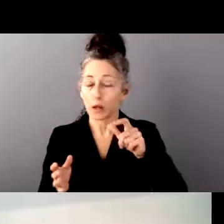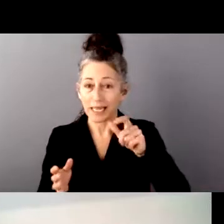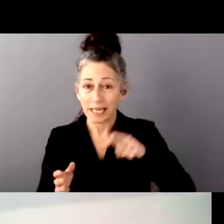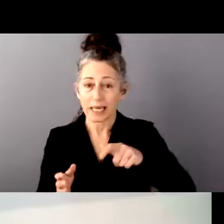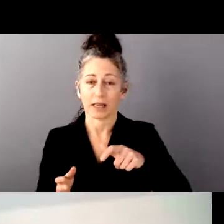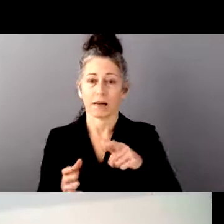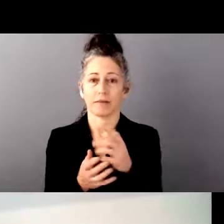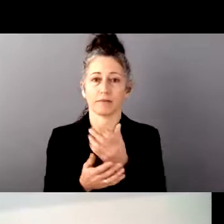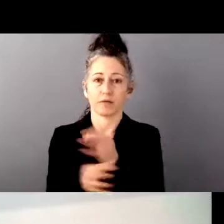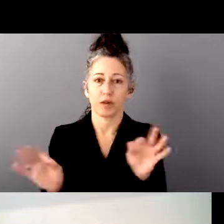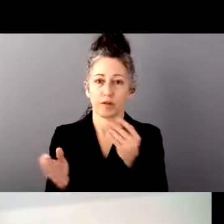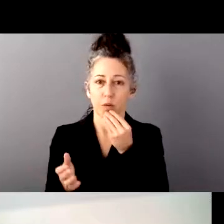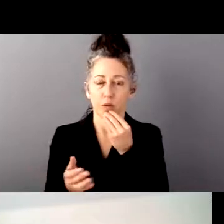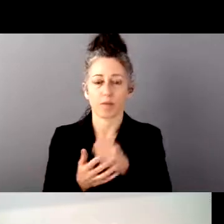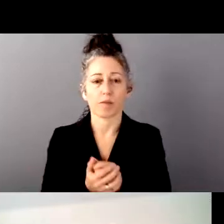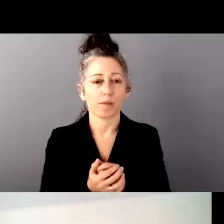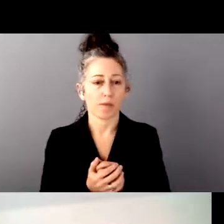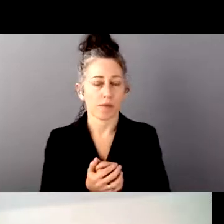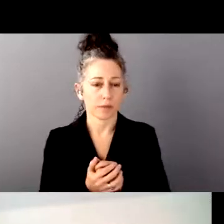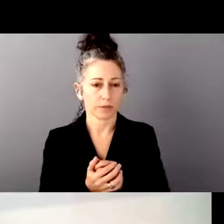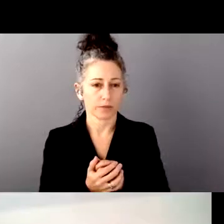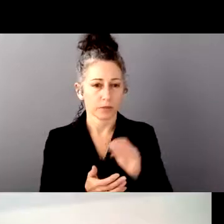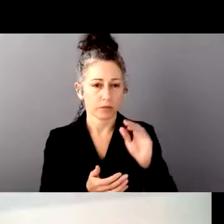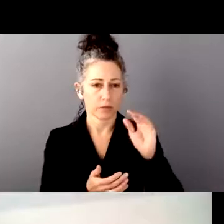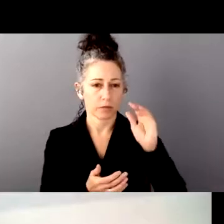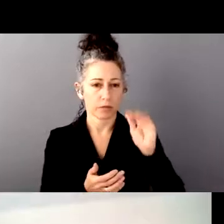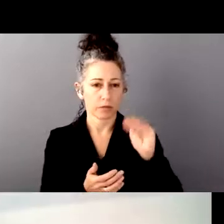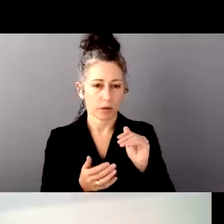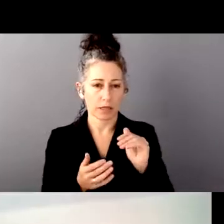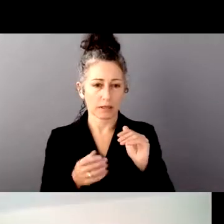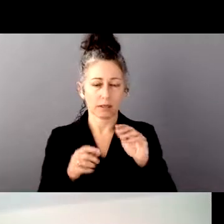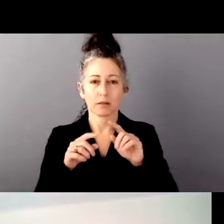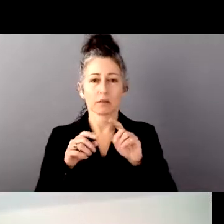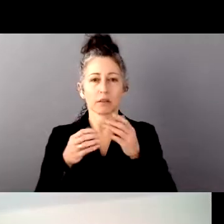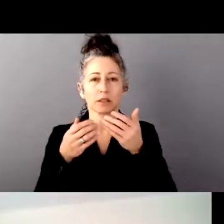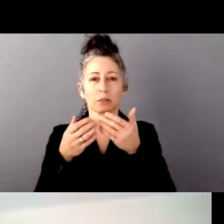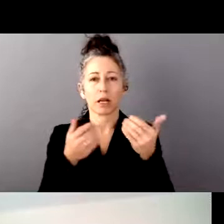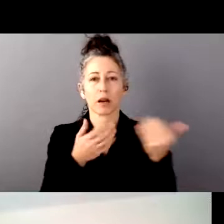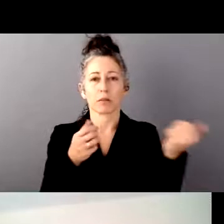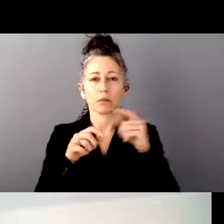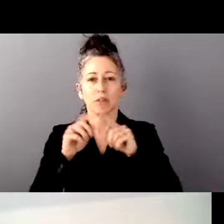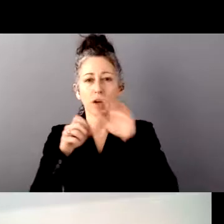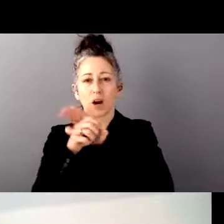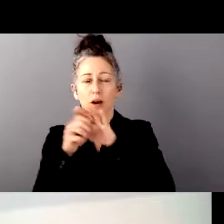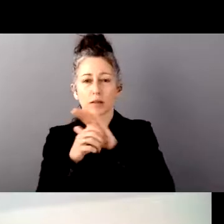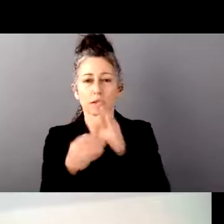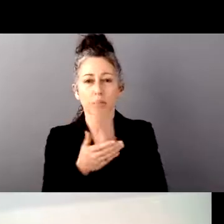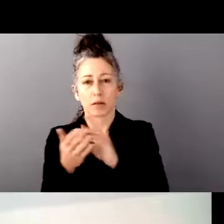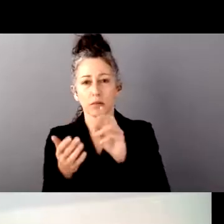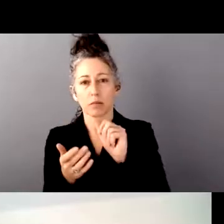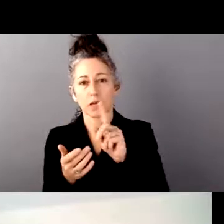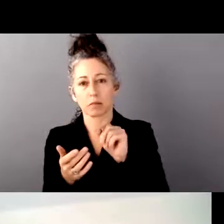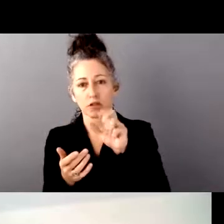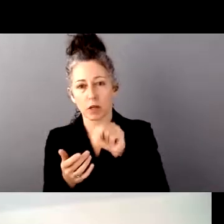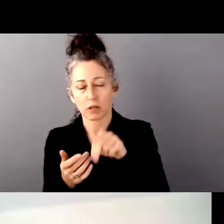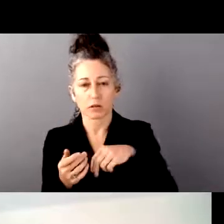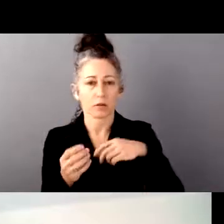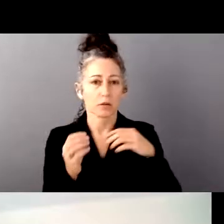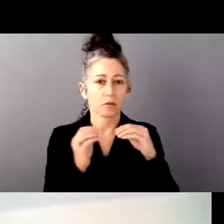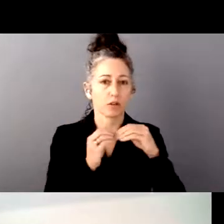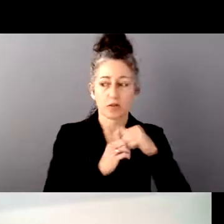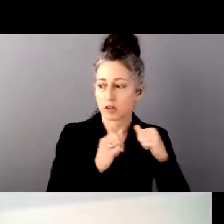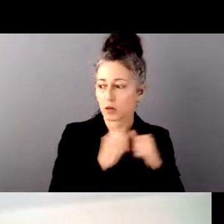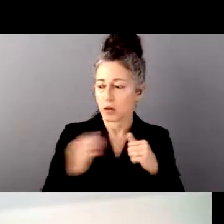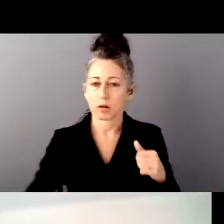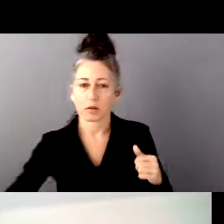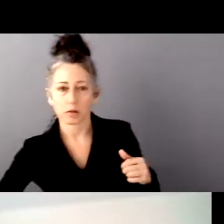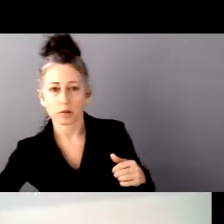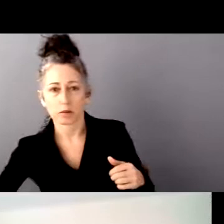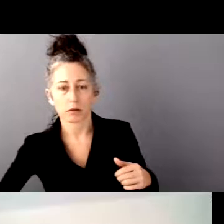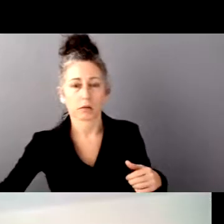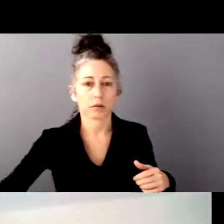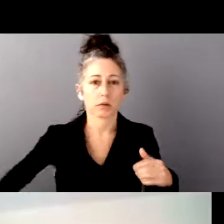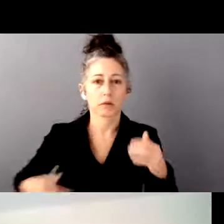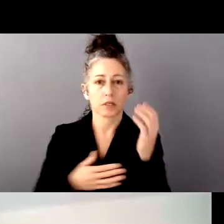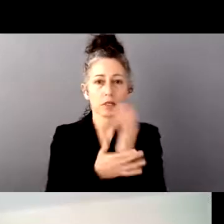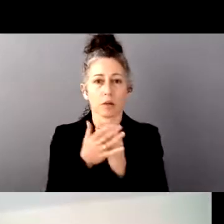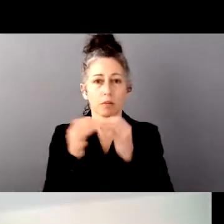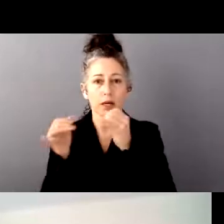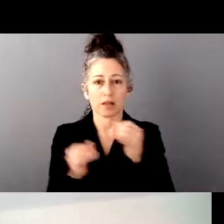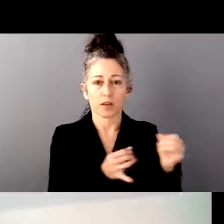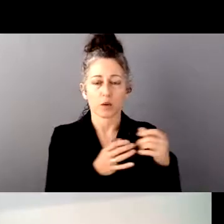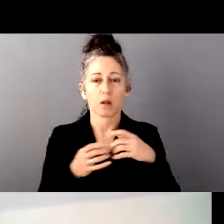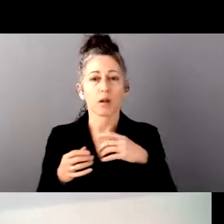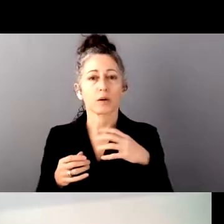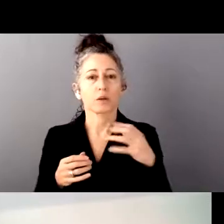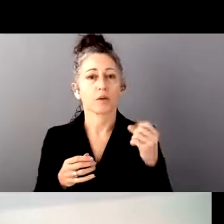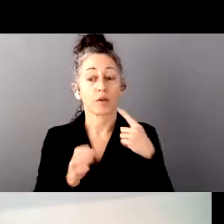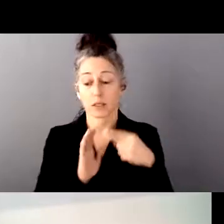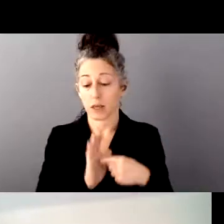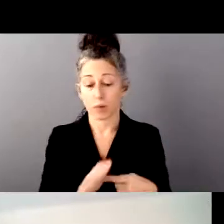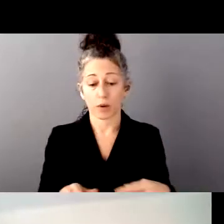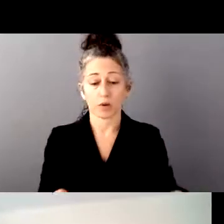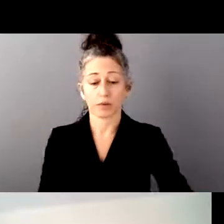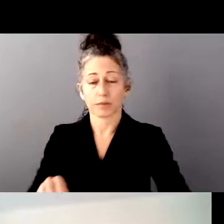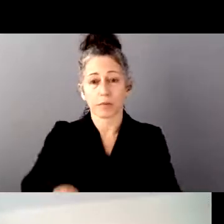accessing free food. If they did so. And you can see these kind of split up into different areas. Some are more administrative. Some are more structural types of issues. Some are at the individual level. So, for an example, administratively people with disabilities were